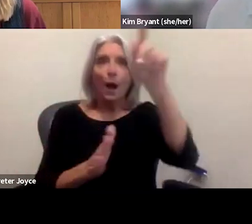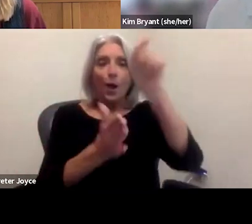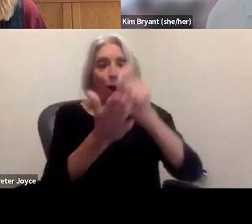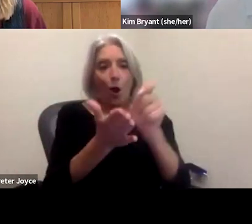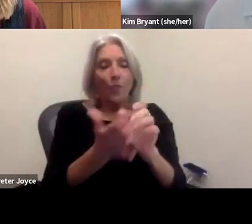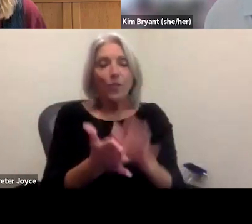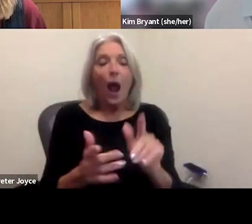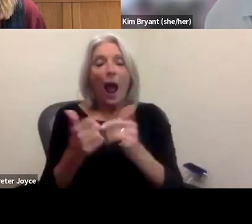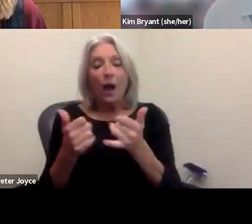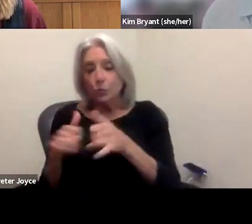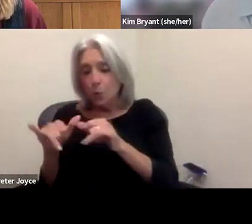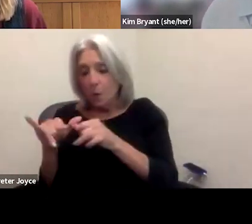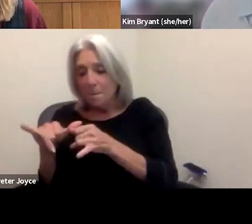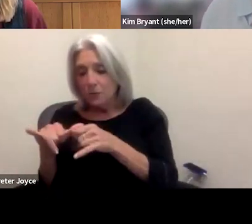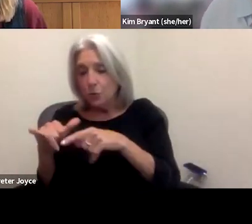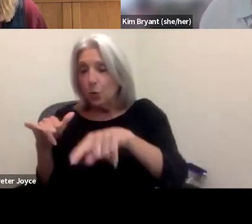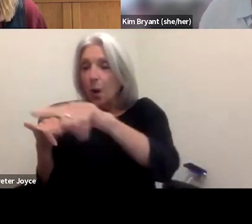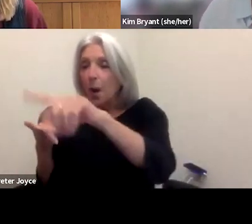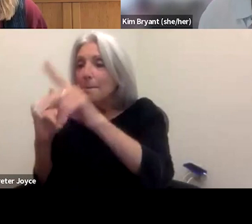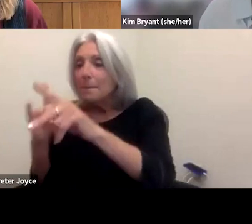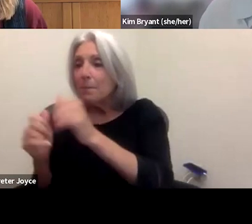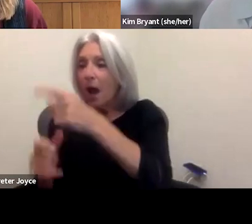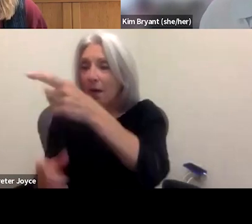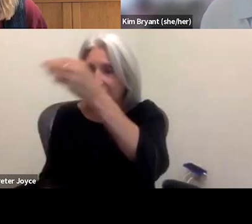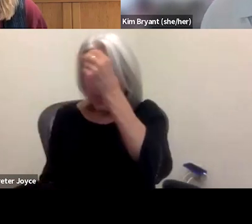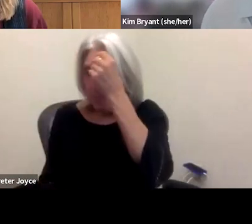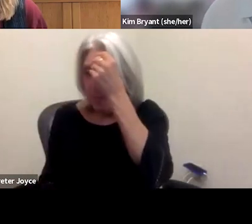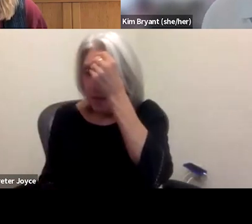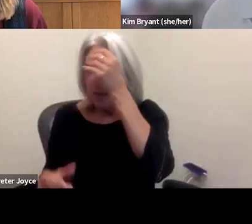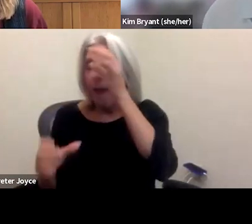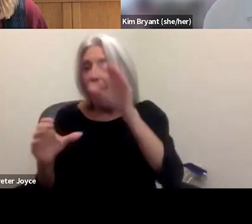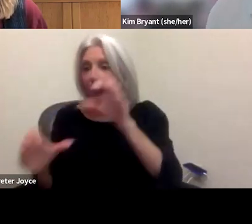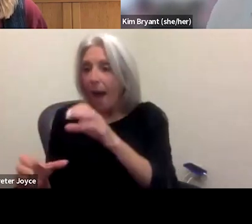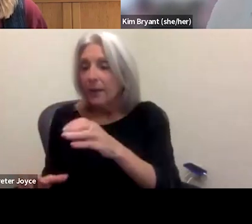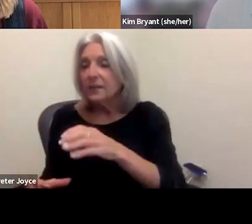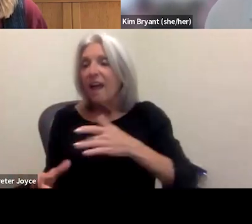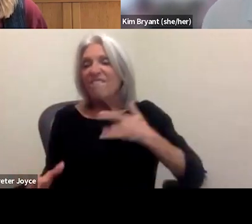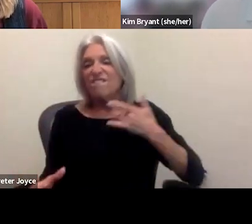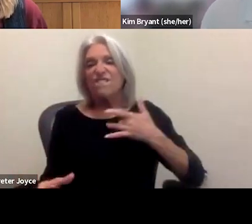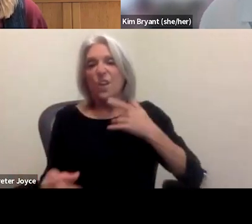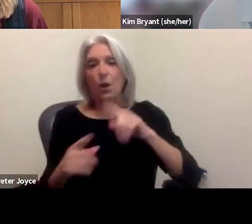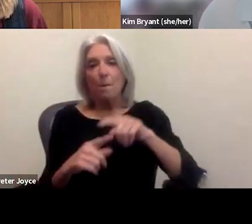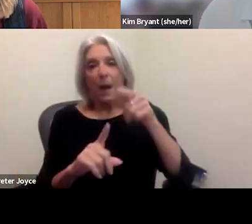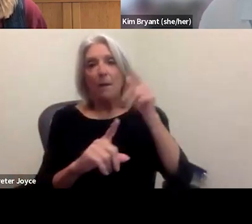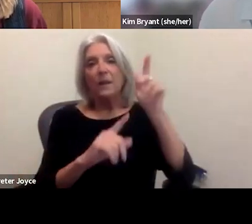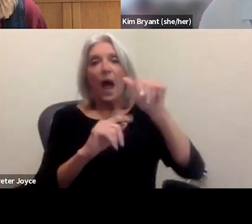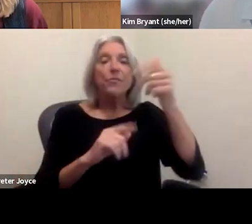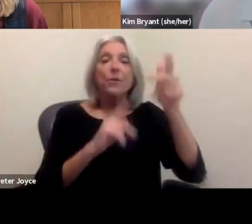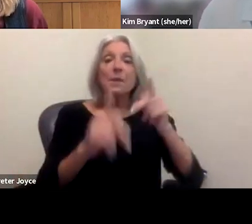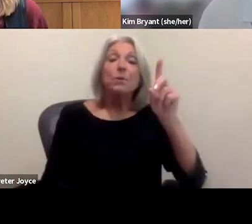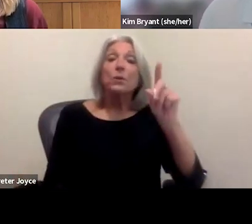how individuals think and act and feel about disabled people. The most common emotions-- and this study